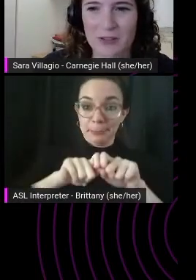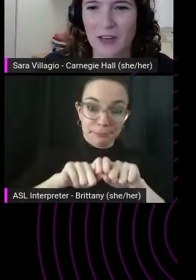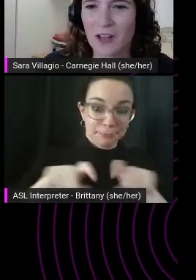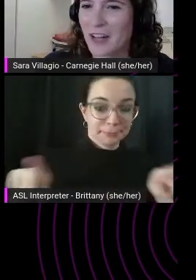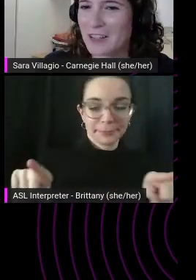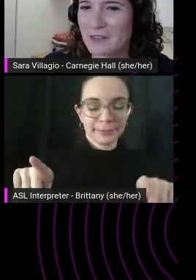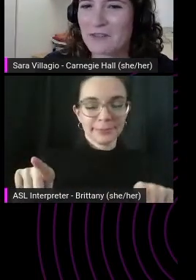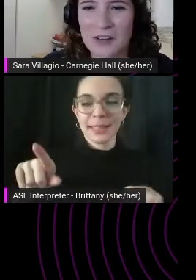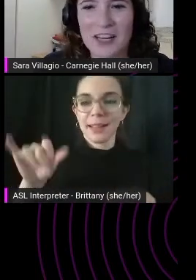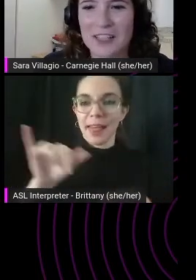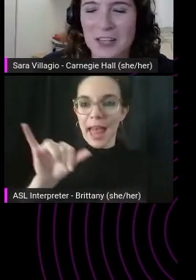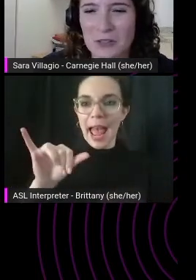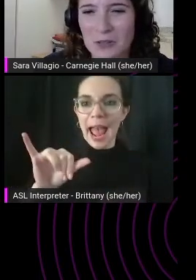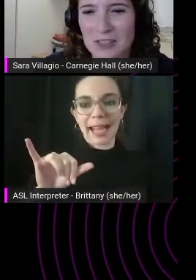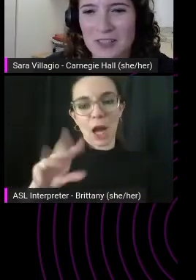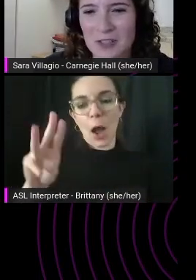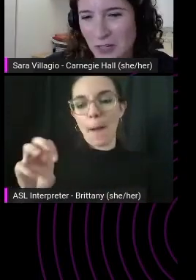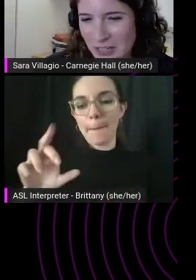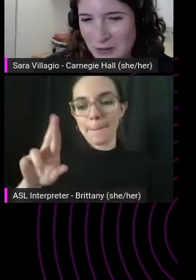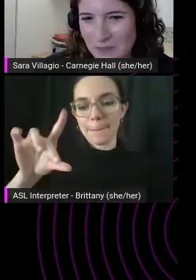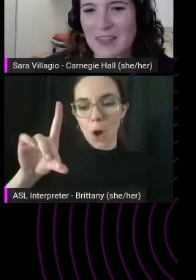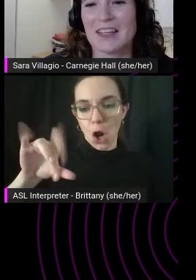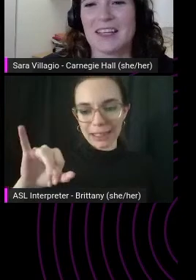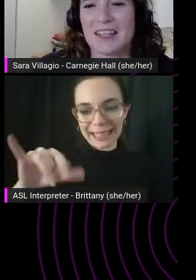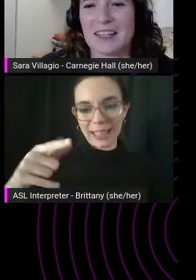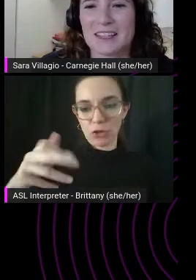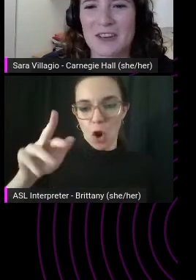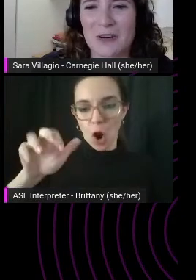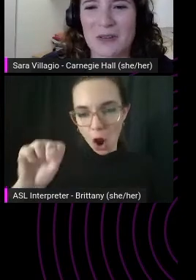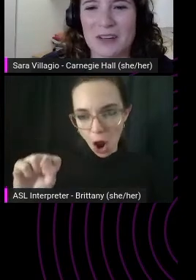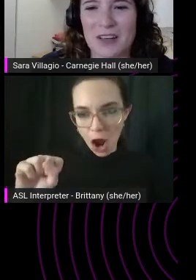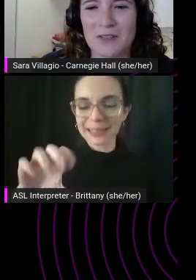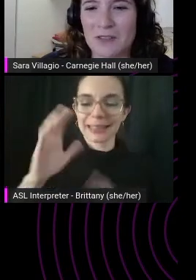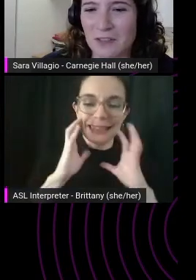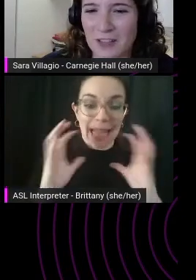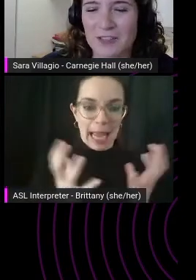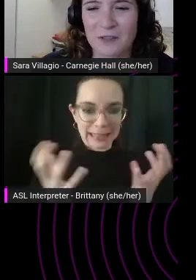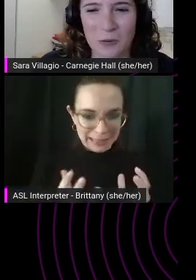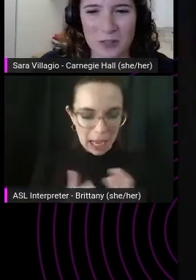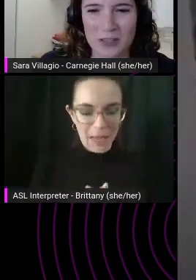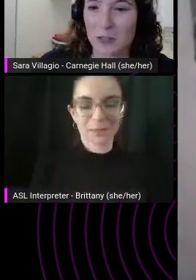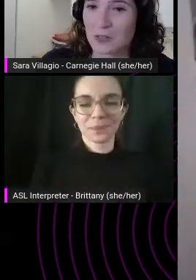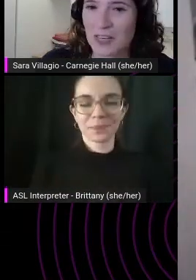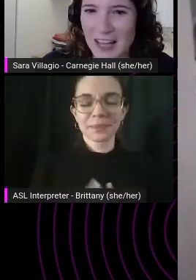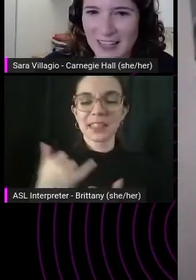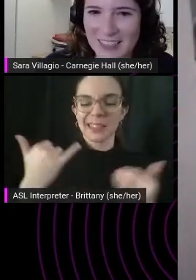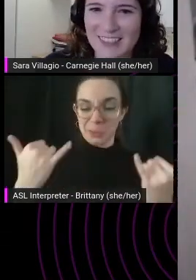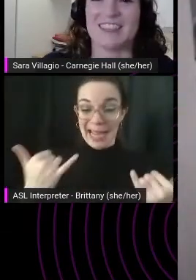with all kinds of fun accessories adorning him. So, if we fast forward to today,